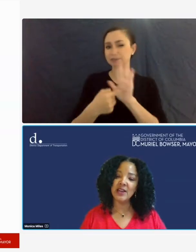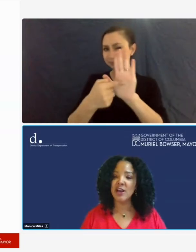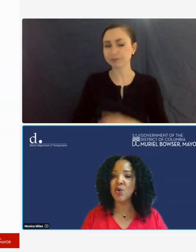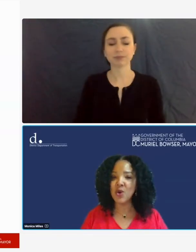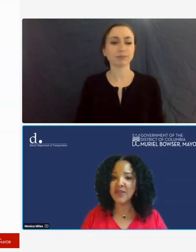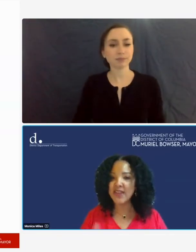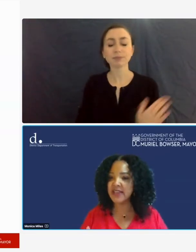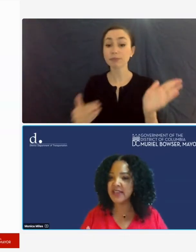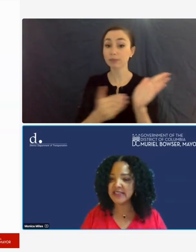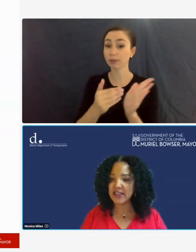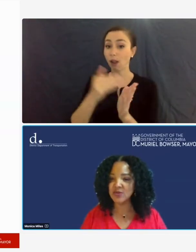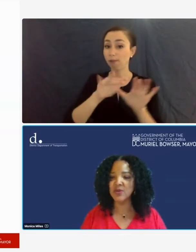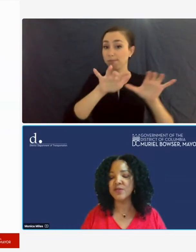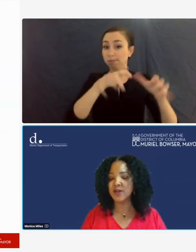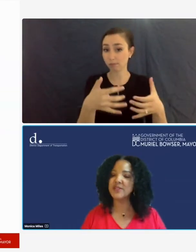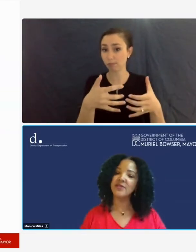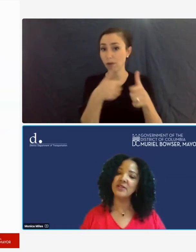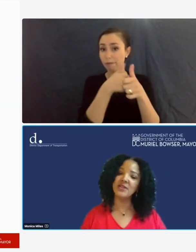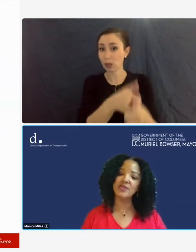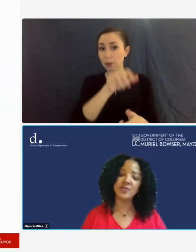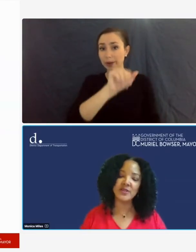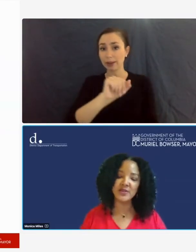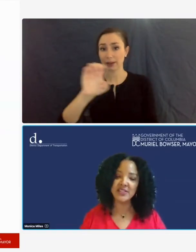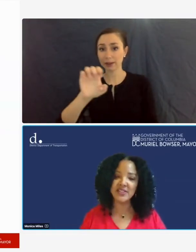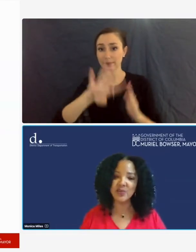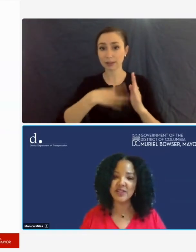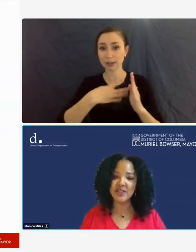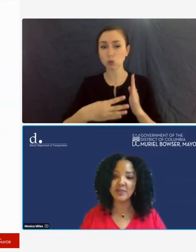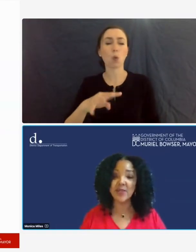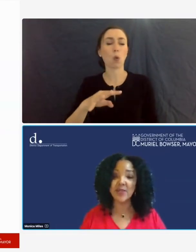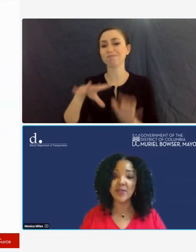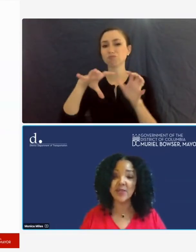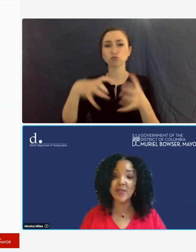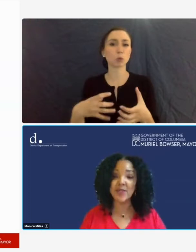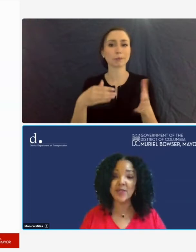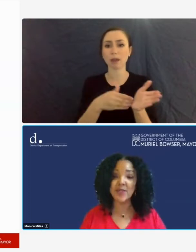on the a e schedule or firms that regularly do business with a e firms that regularly do business